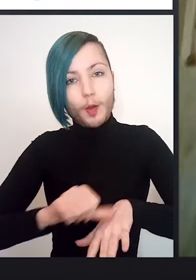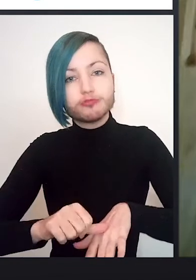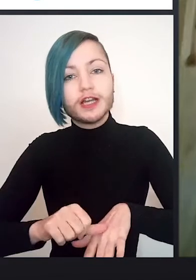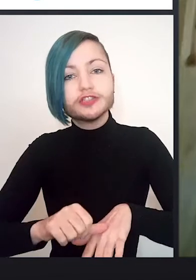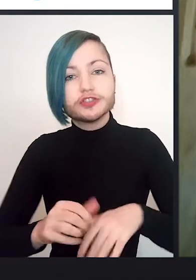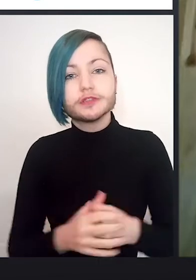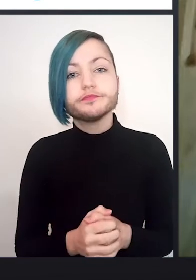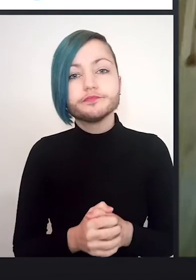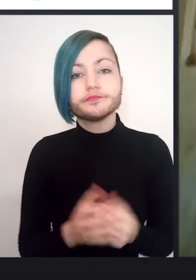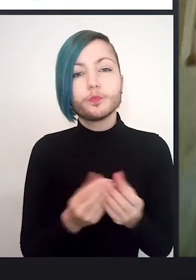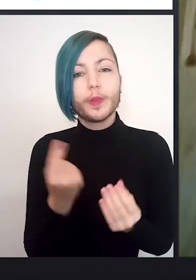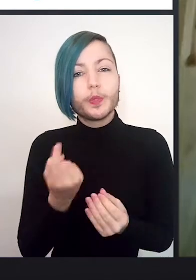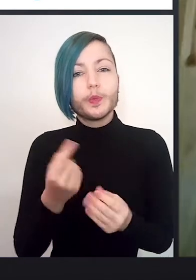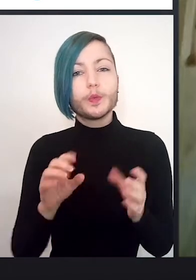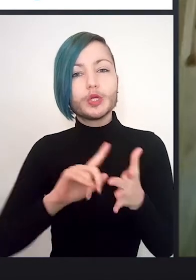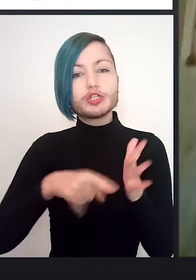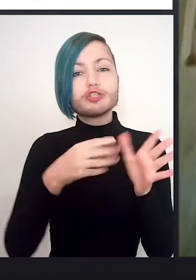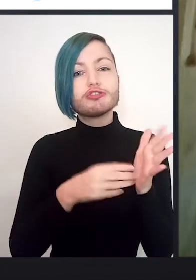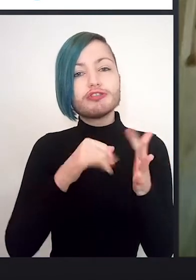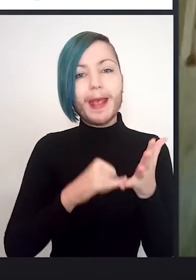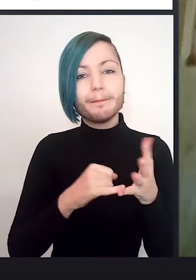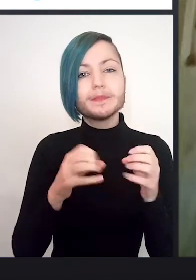That was with James Bellringer